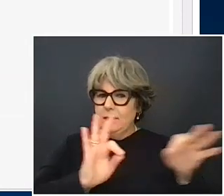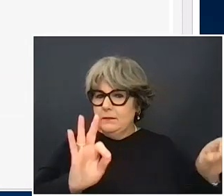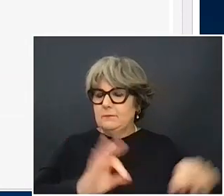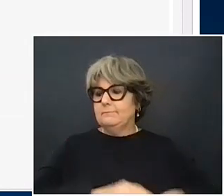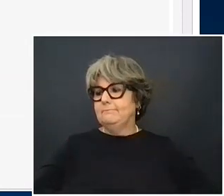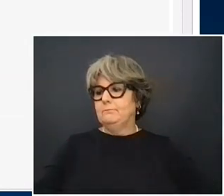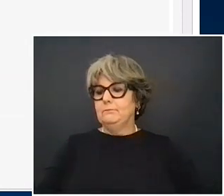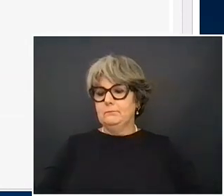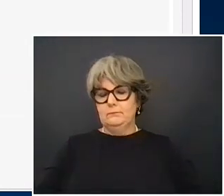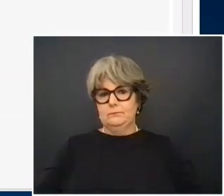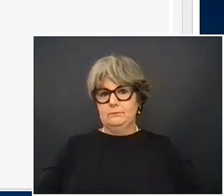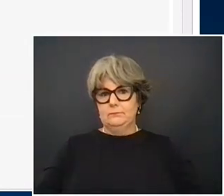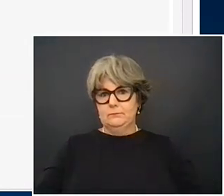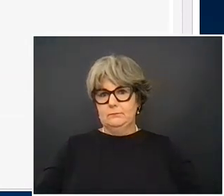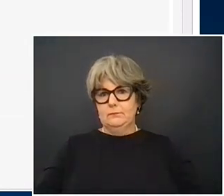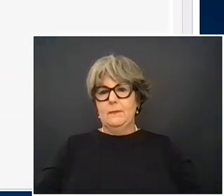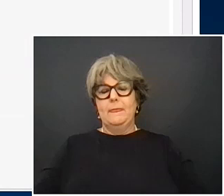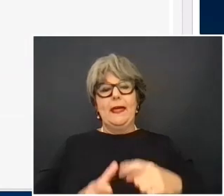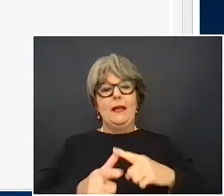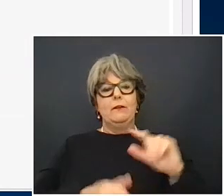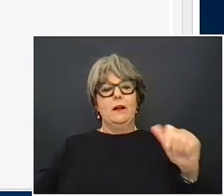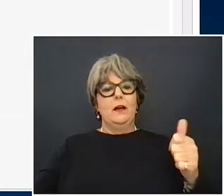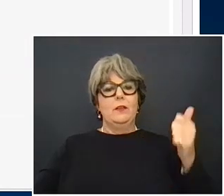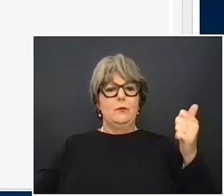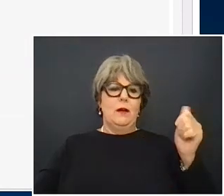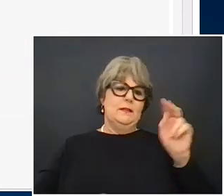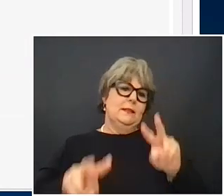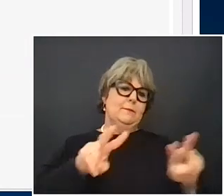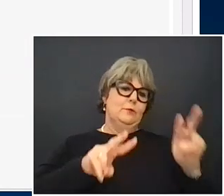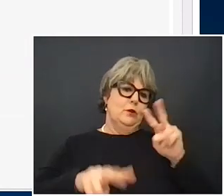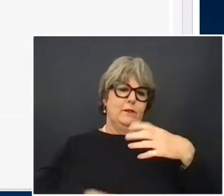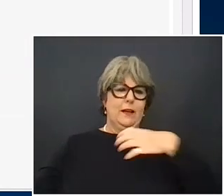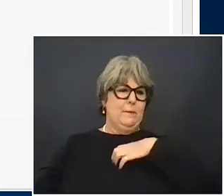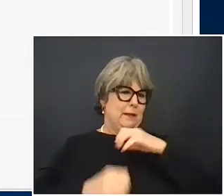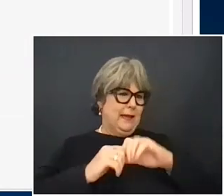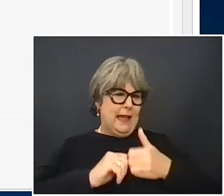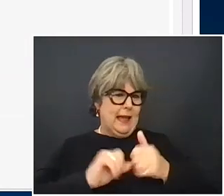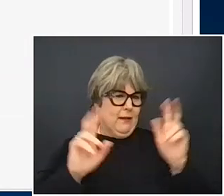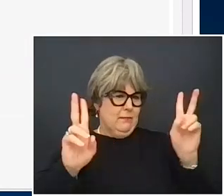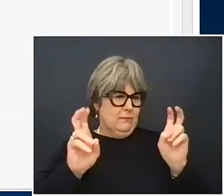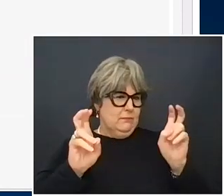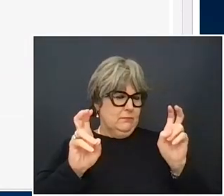How do I otherwise observe a complaint? Besides getting a complaint.